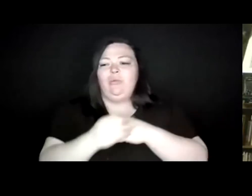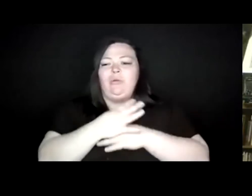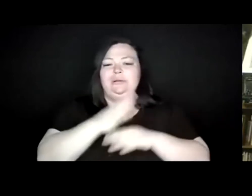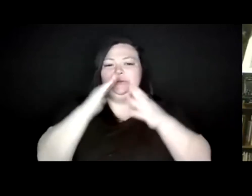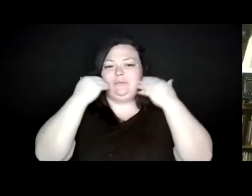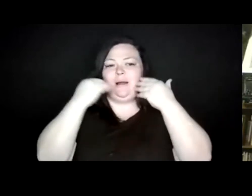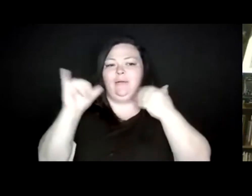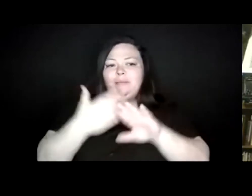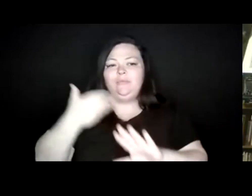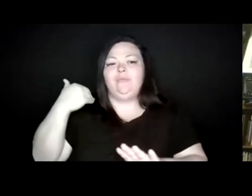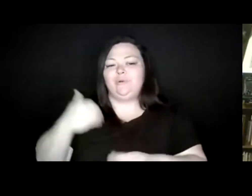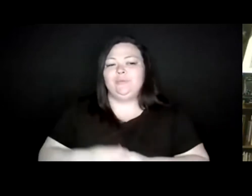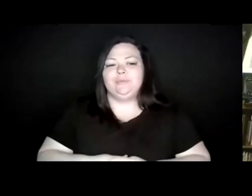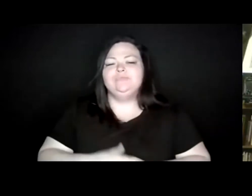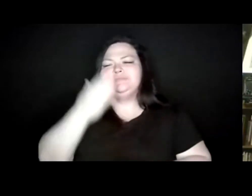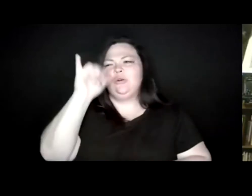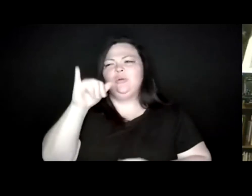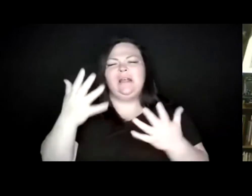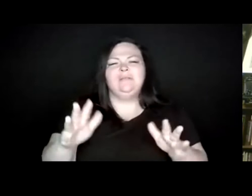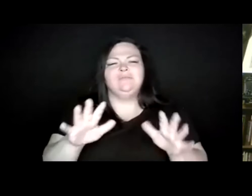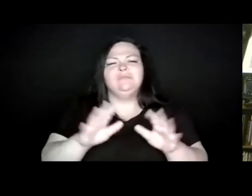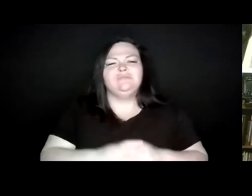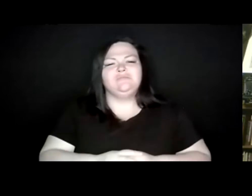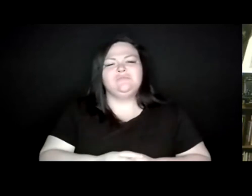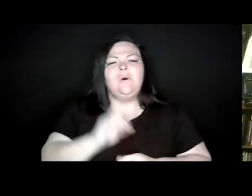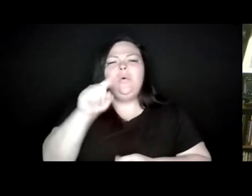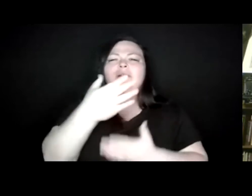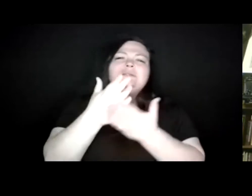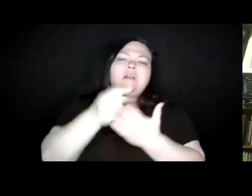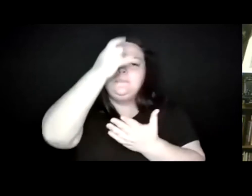once did. I knew that’d pass. Only some men please for more than/